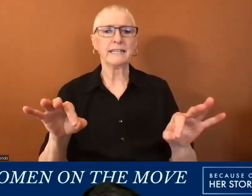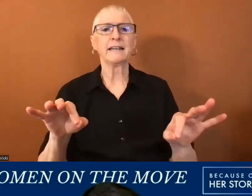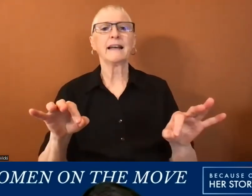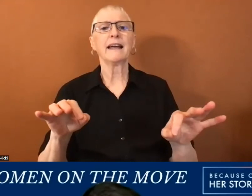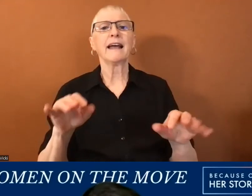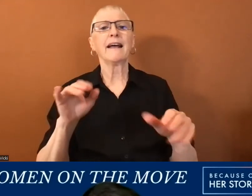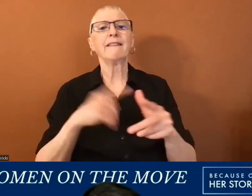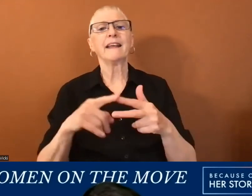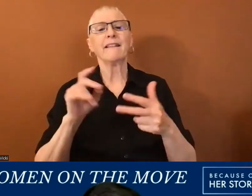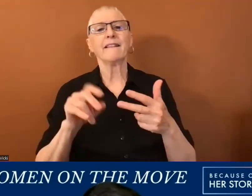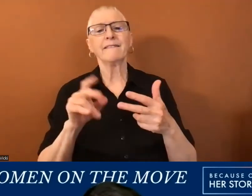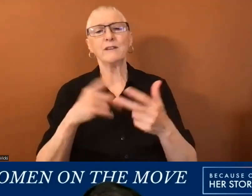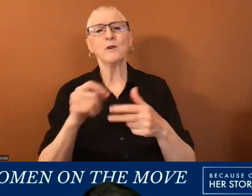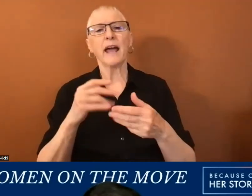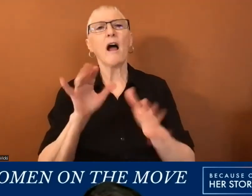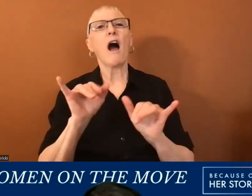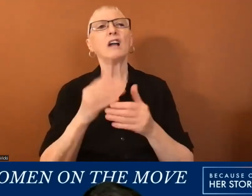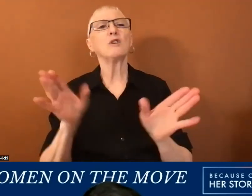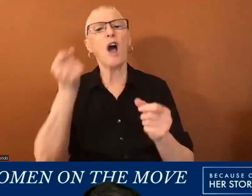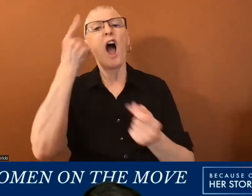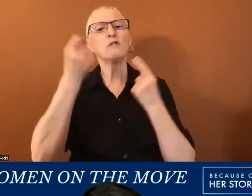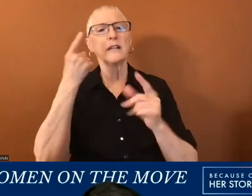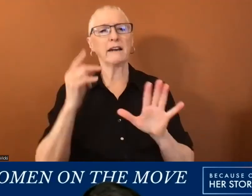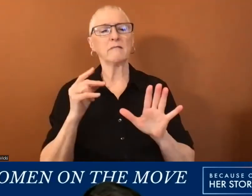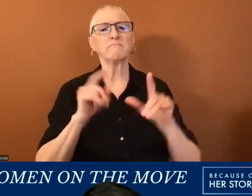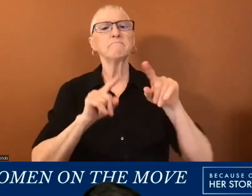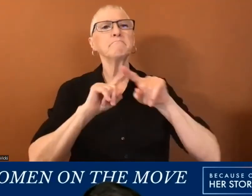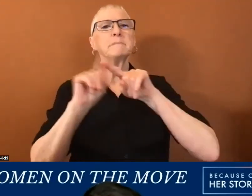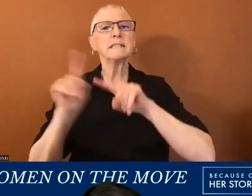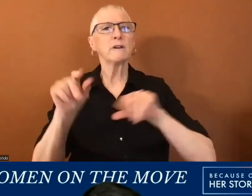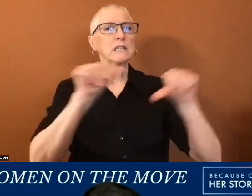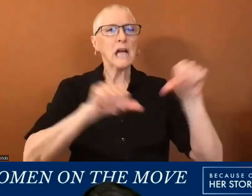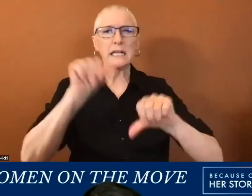to get this... a general understanding of um the various sciences and what you would like